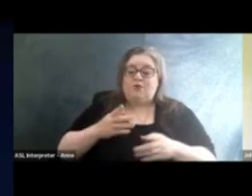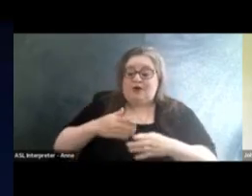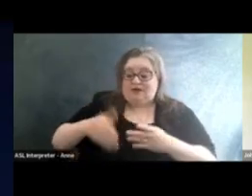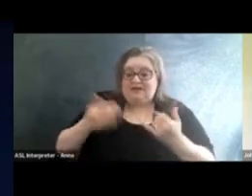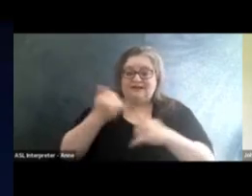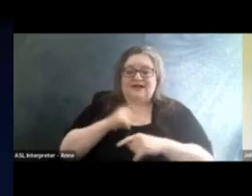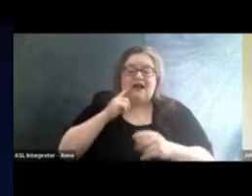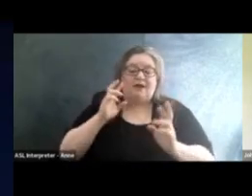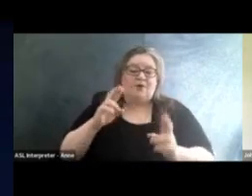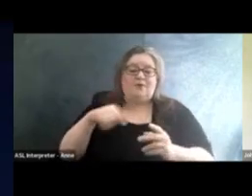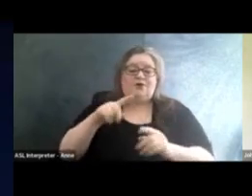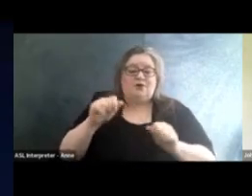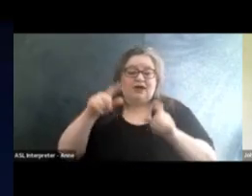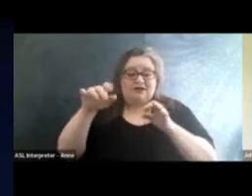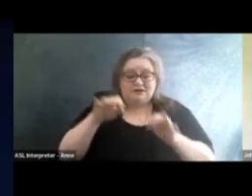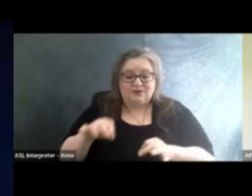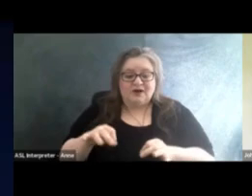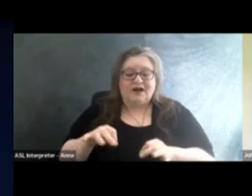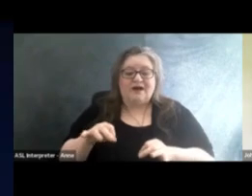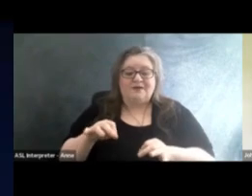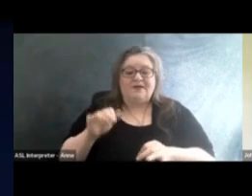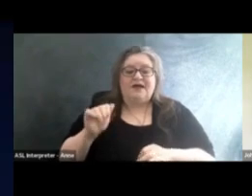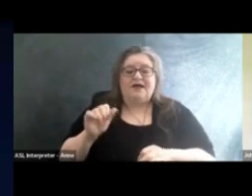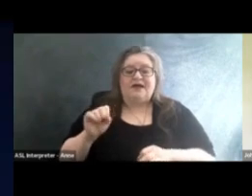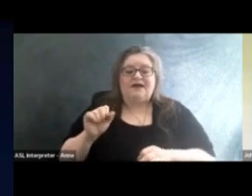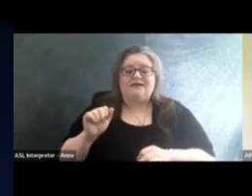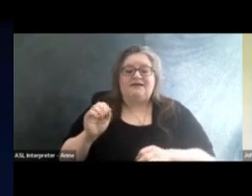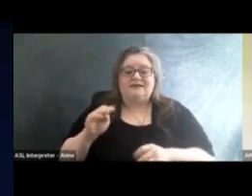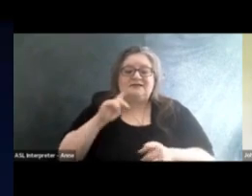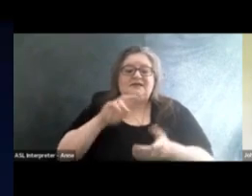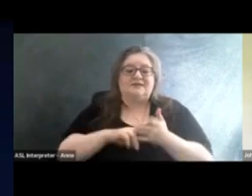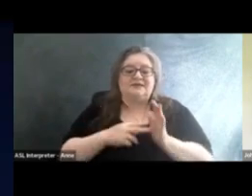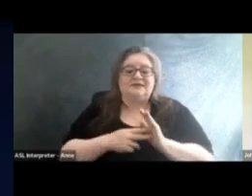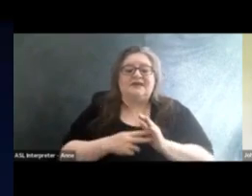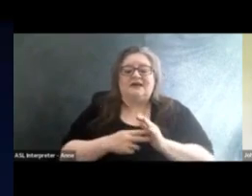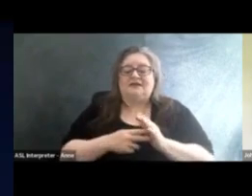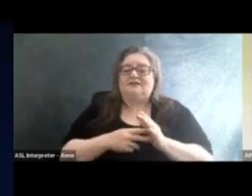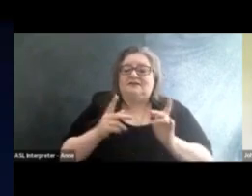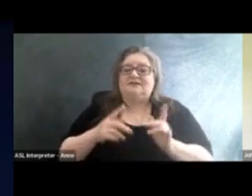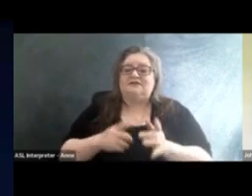you'll be able to describe essentially the intent of the new ASAM criteria related to